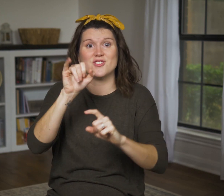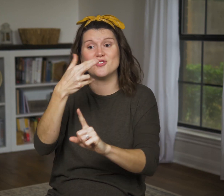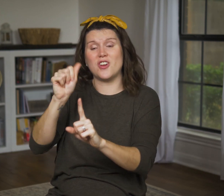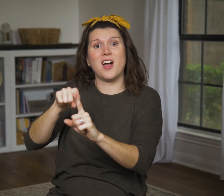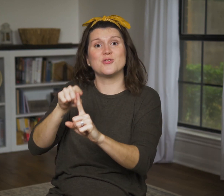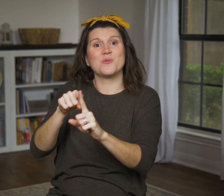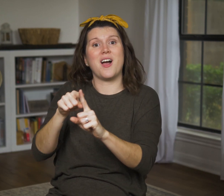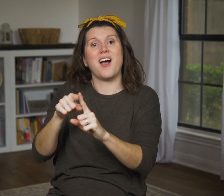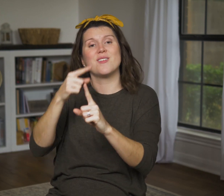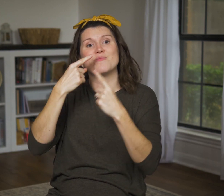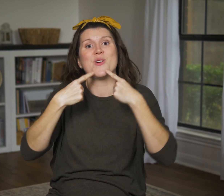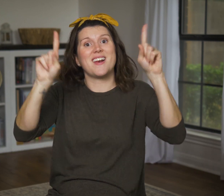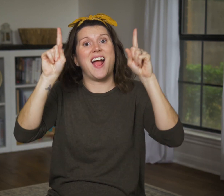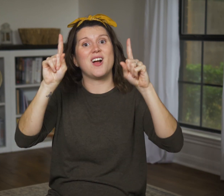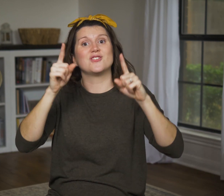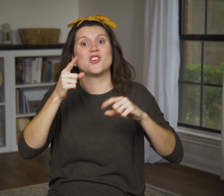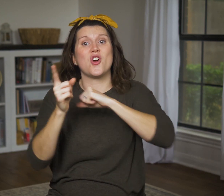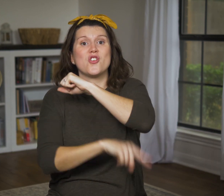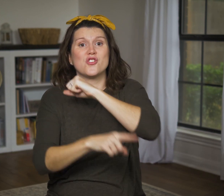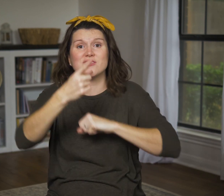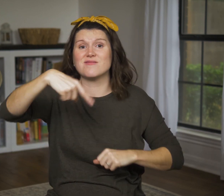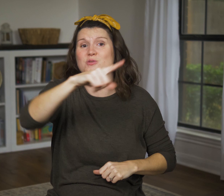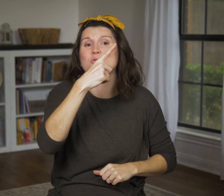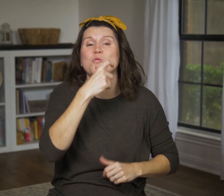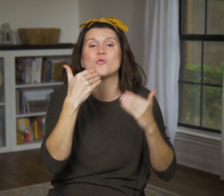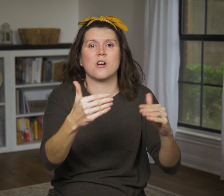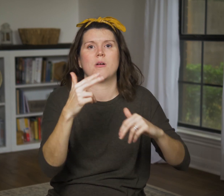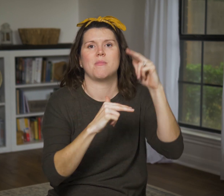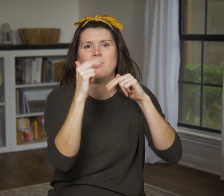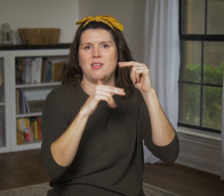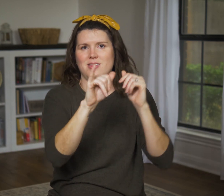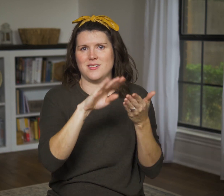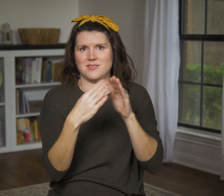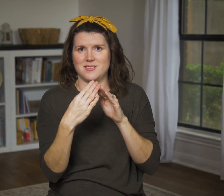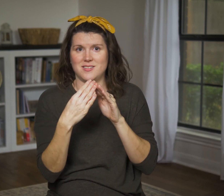and Joshua pronounces a curse on anyone who rebuilds it.